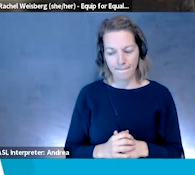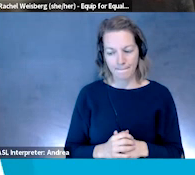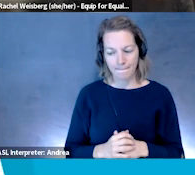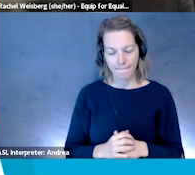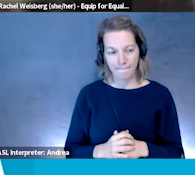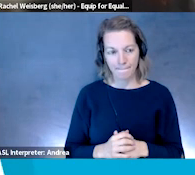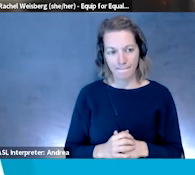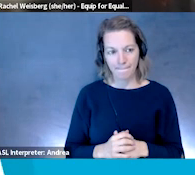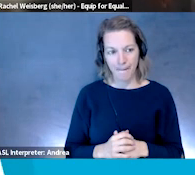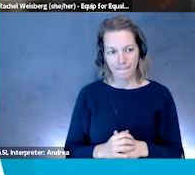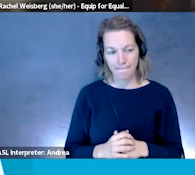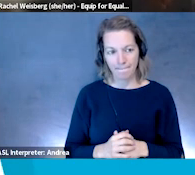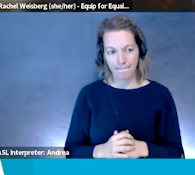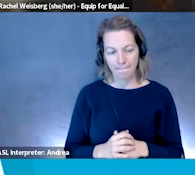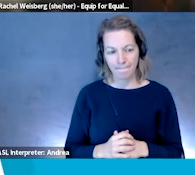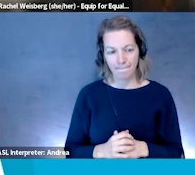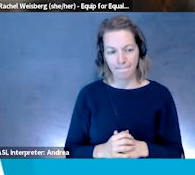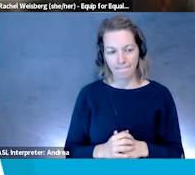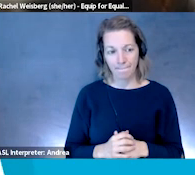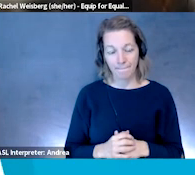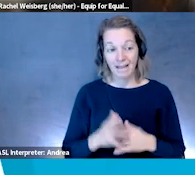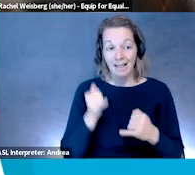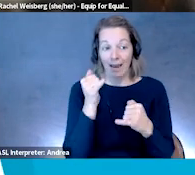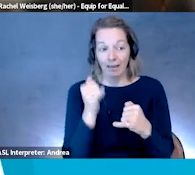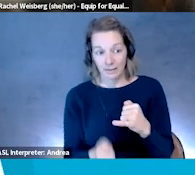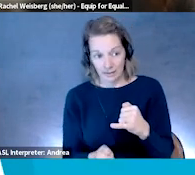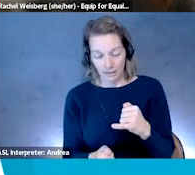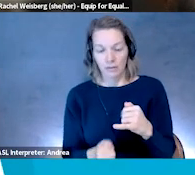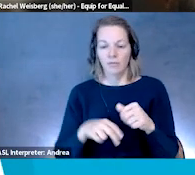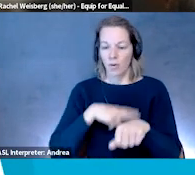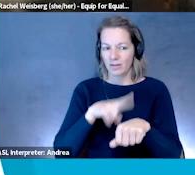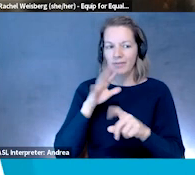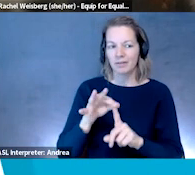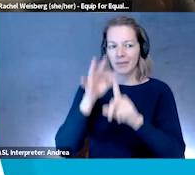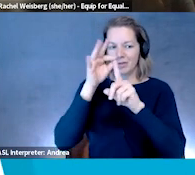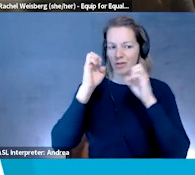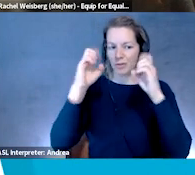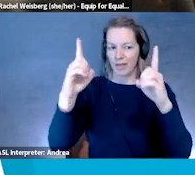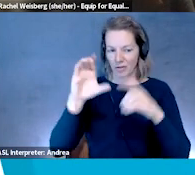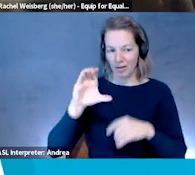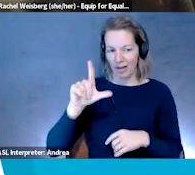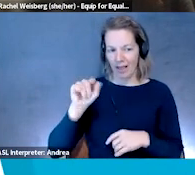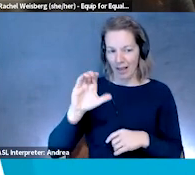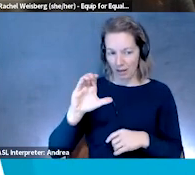KEEPING PEOPLE IN THEIR EMPLOYMENT AND CONTINUING WITH COMPETITIVE